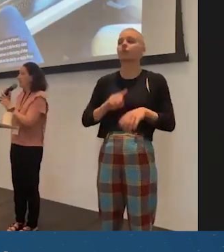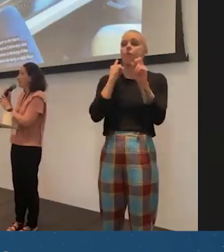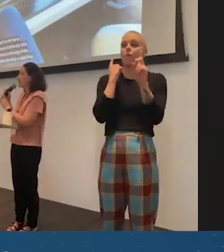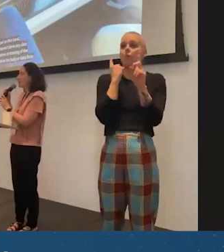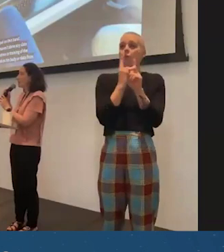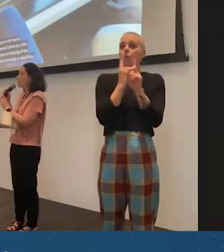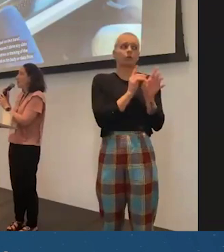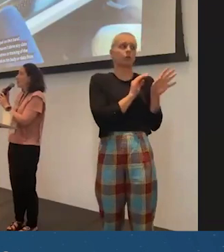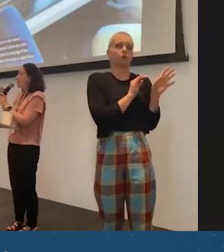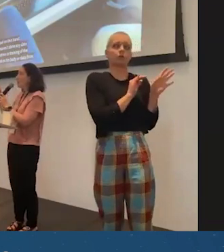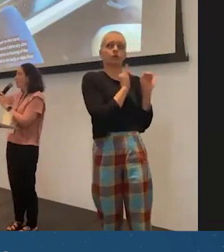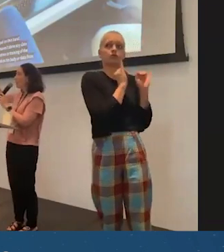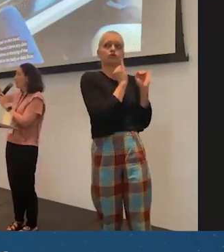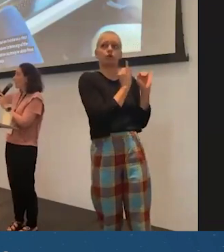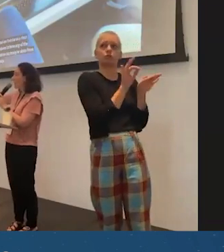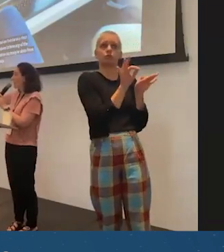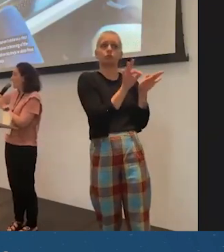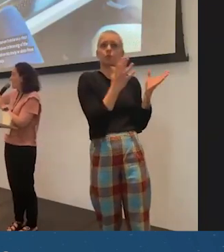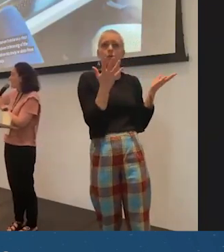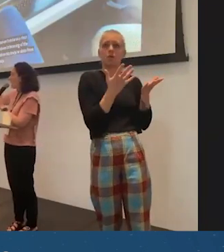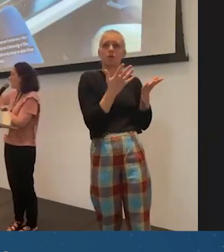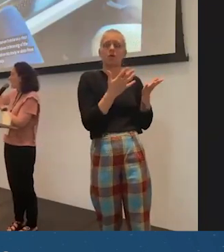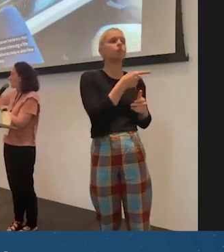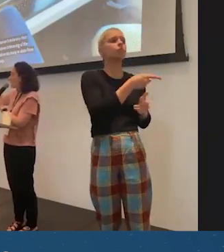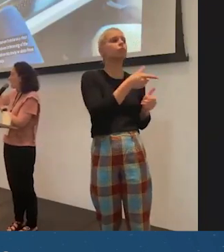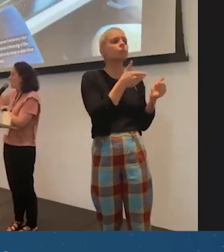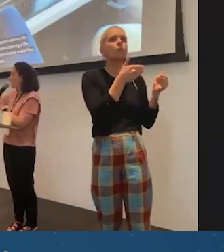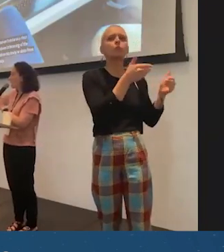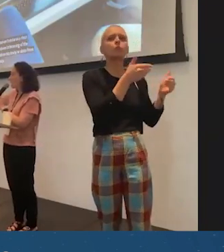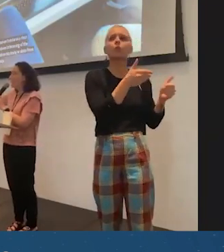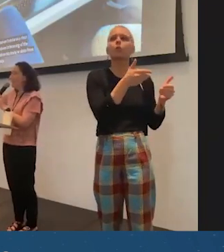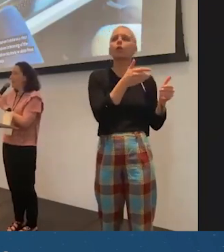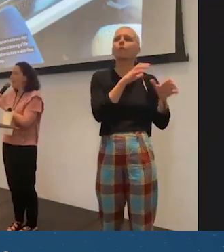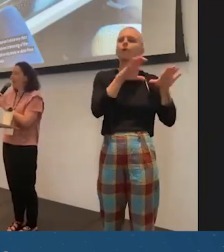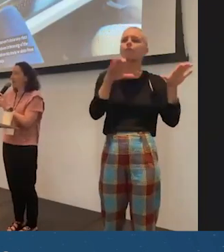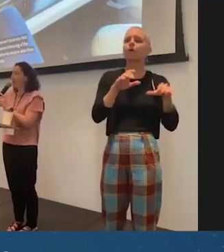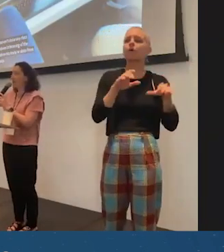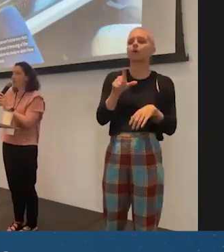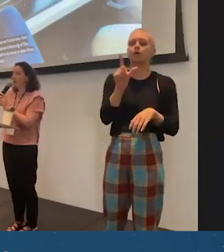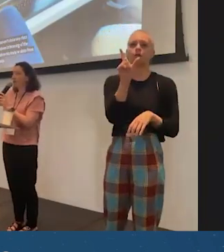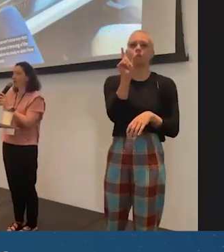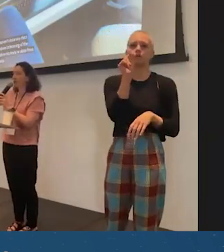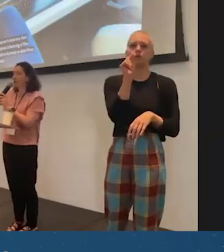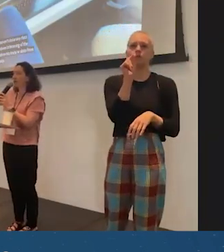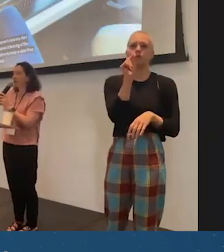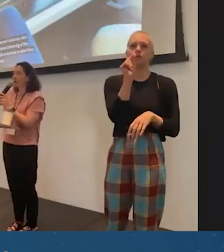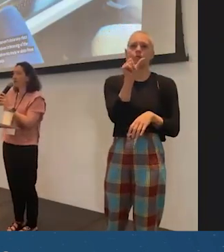is to perform an index and thumb pinch just like this